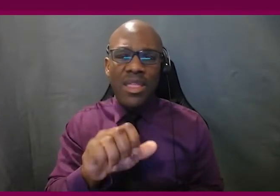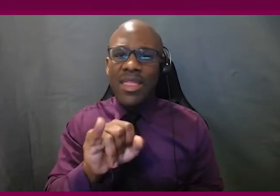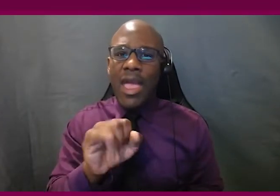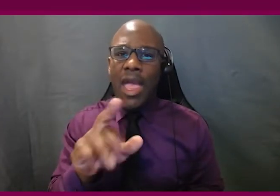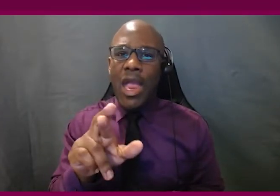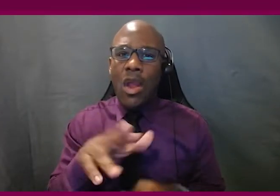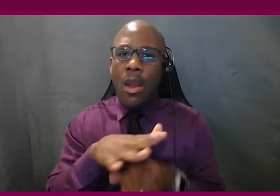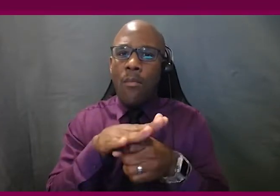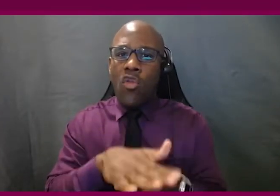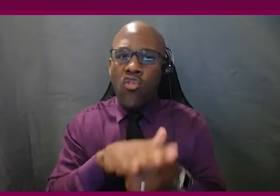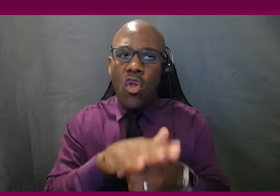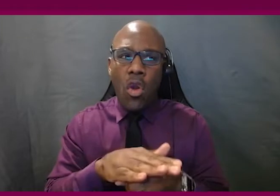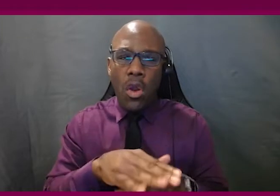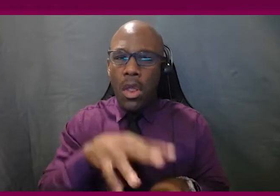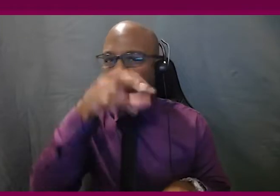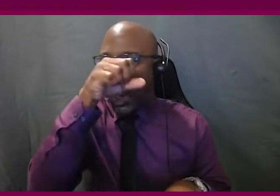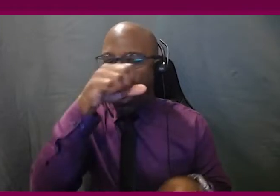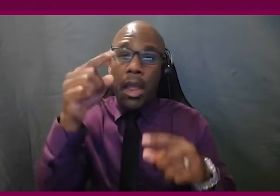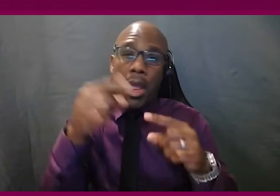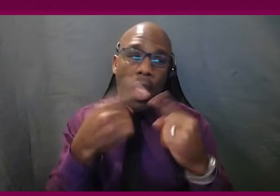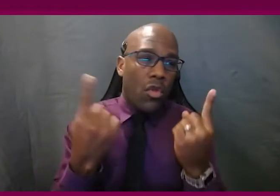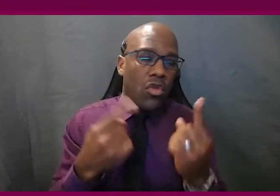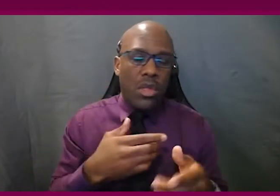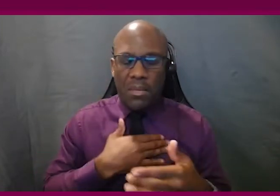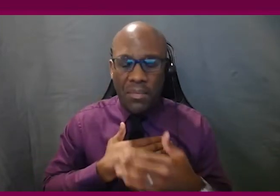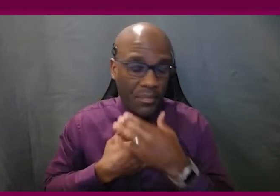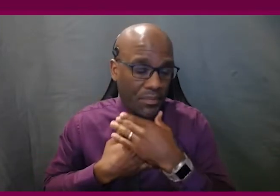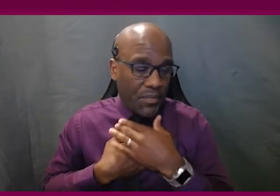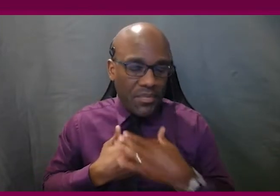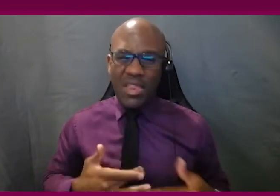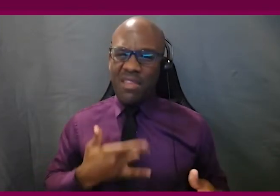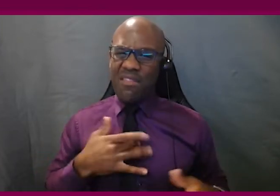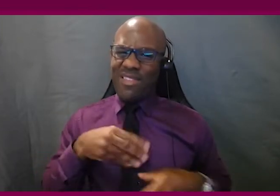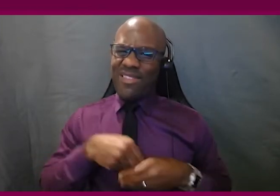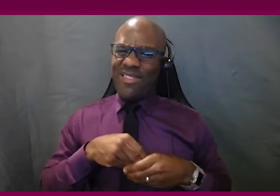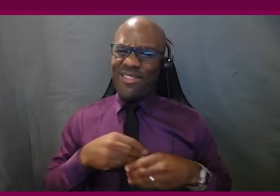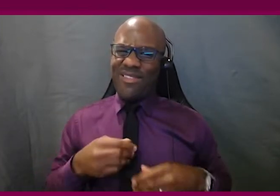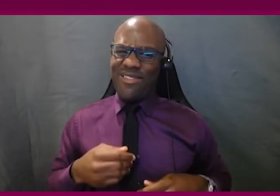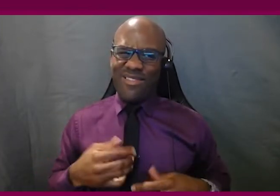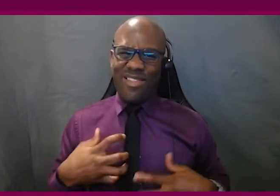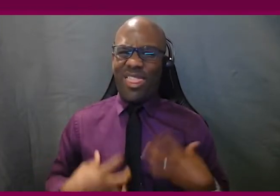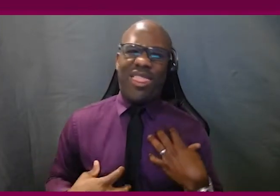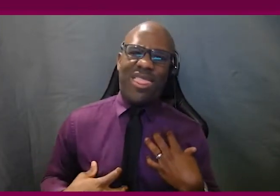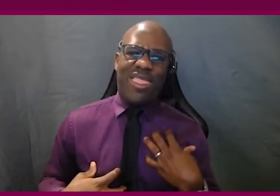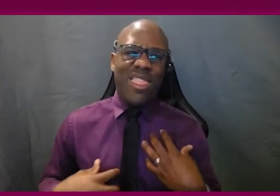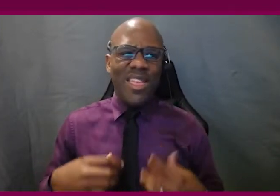messes with your sinuses and it just makes you feel weird from day-to-day.